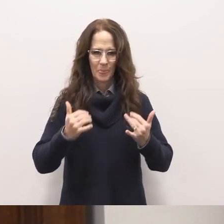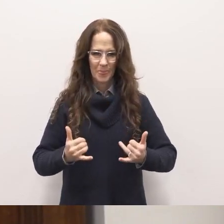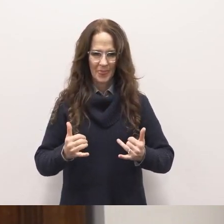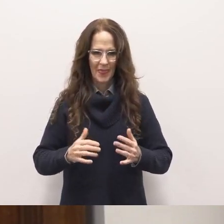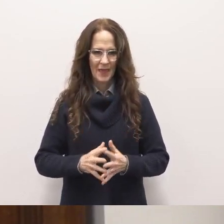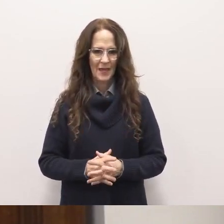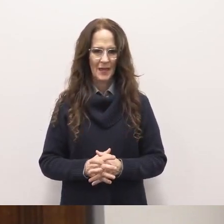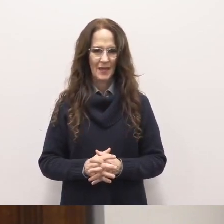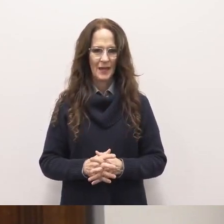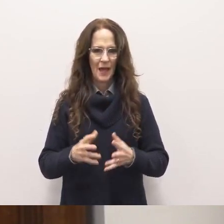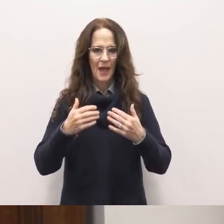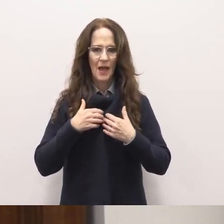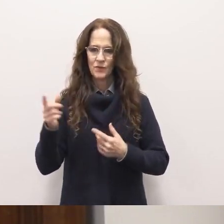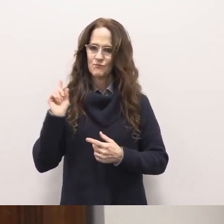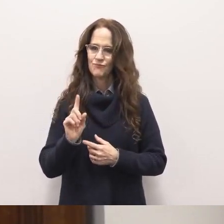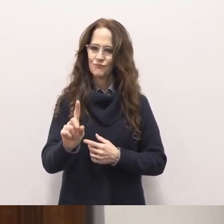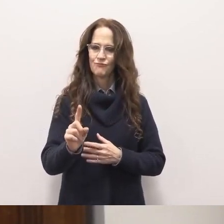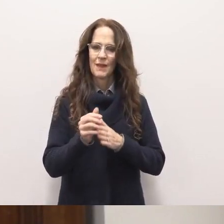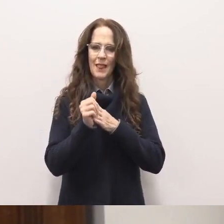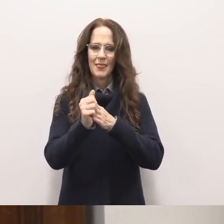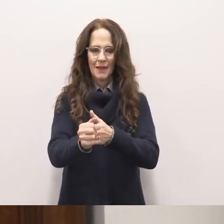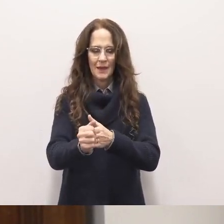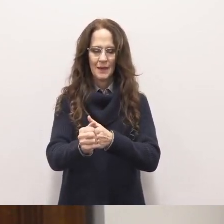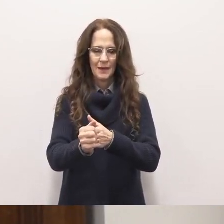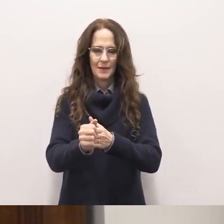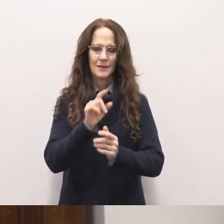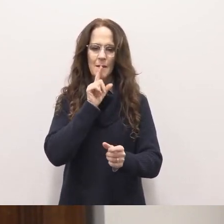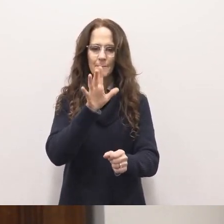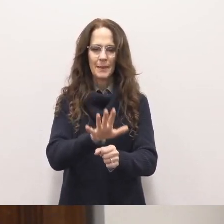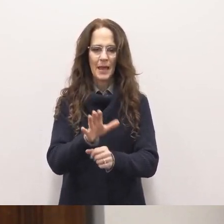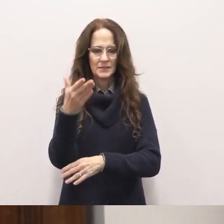But I'll have you come forward and lead us in the pledge. Thank you.